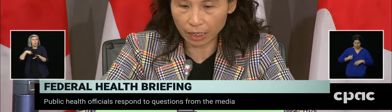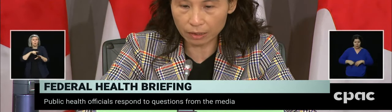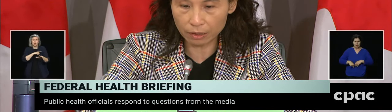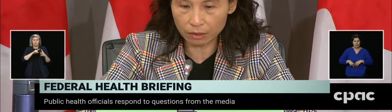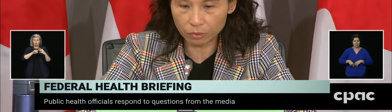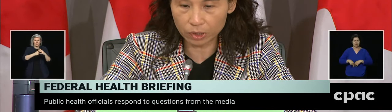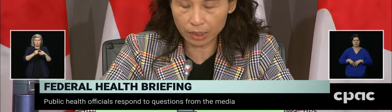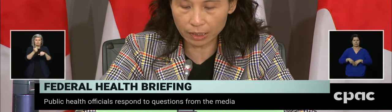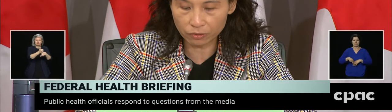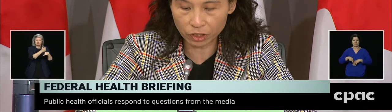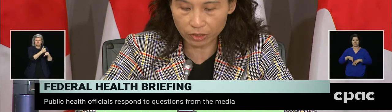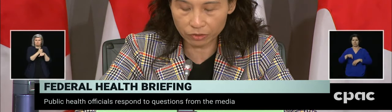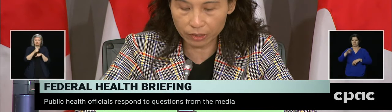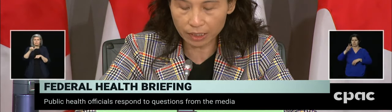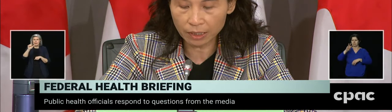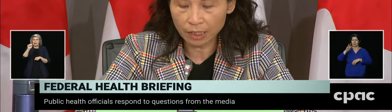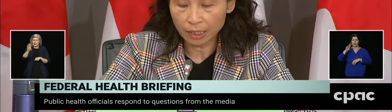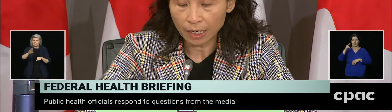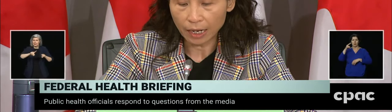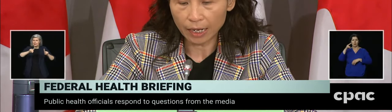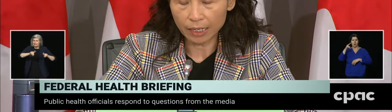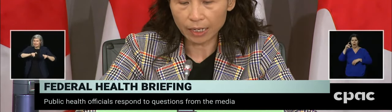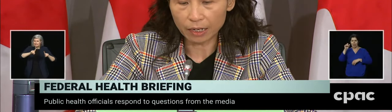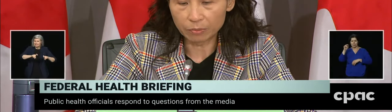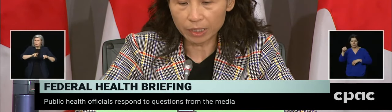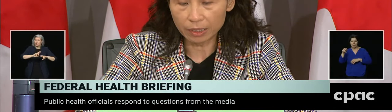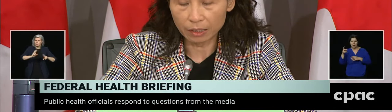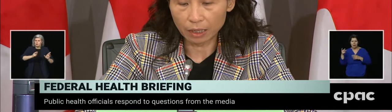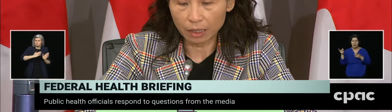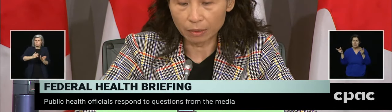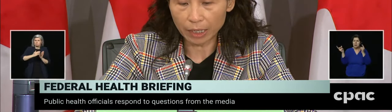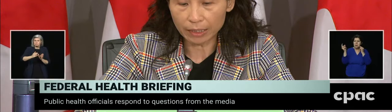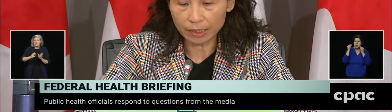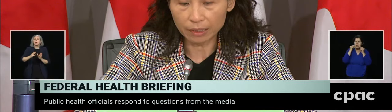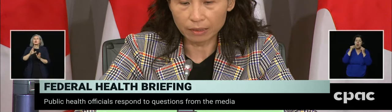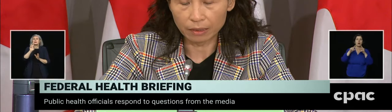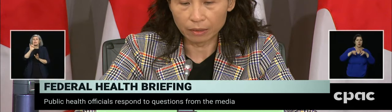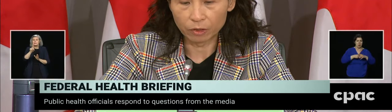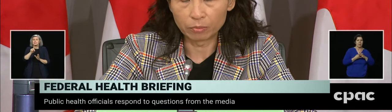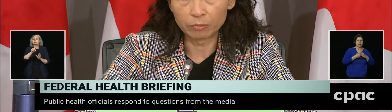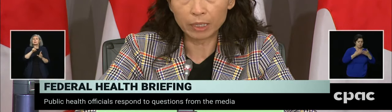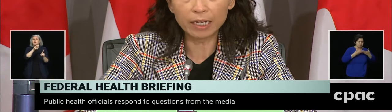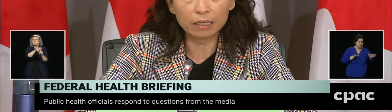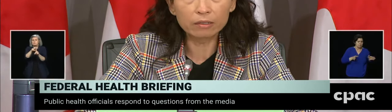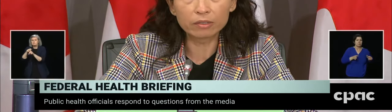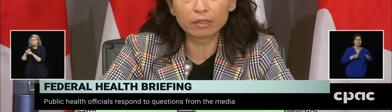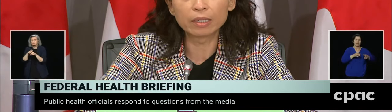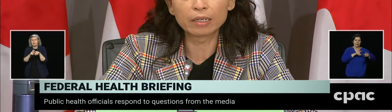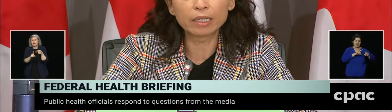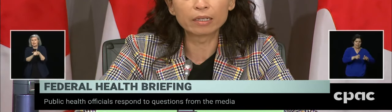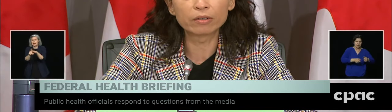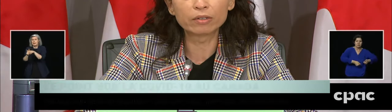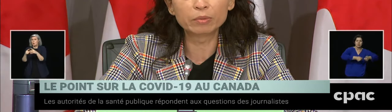ESCALATE. WE DEVELOPED LAB TESTING. WE ACTUALLY IDENTIFIED OUR FIRST